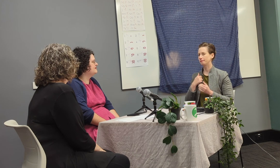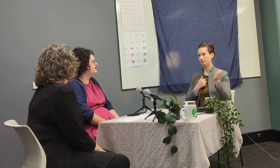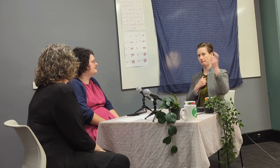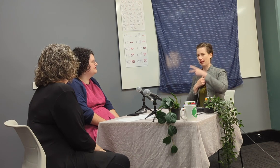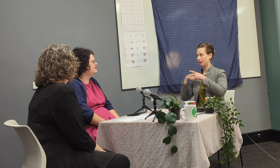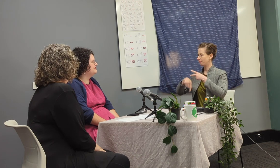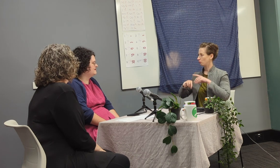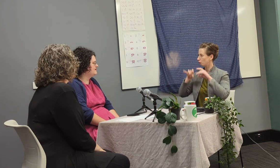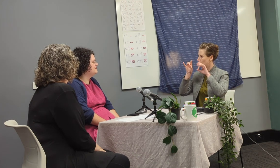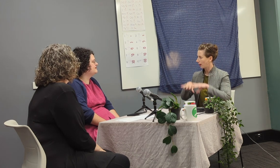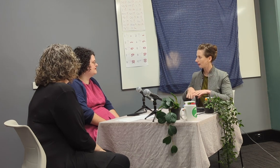the Deaf community.